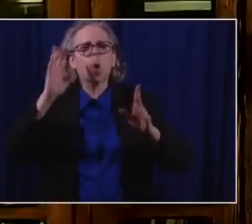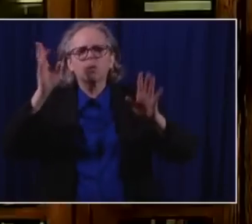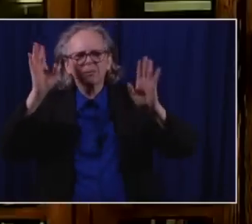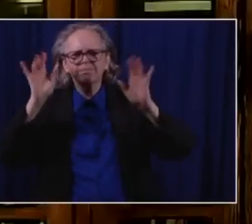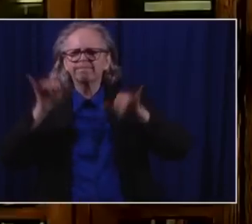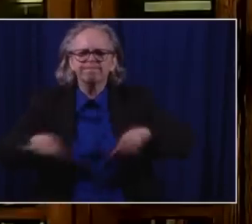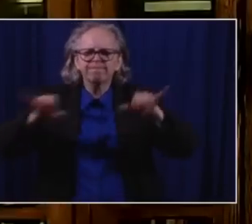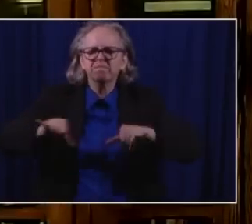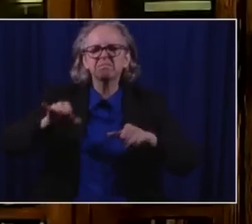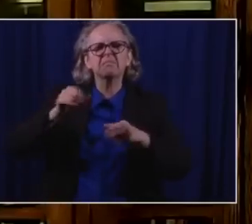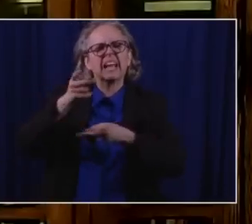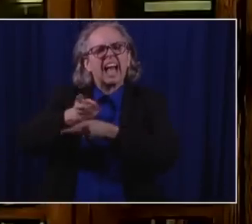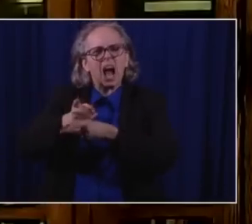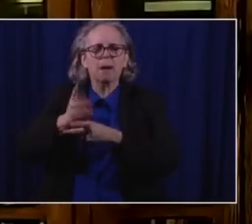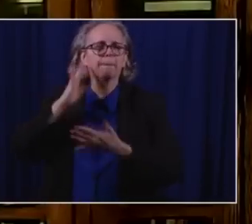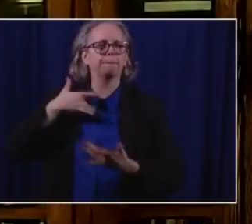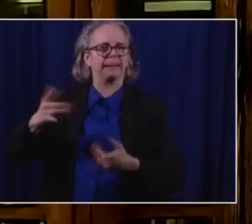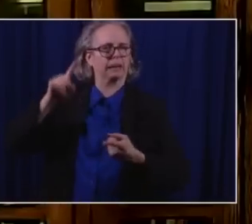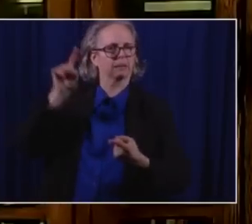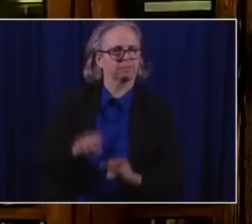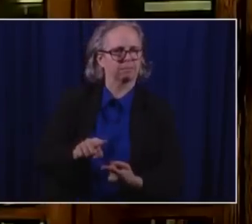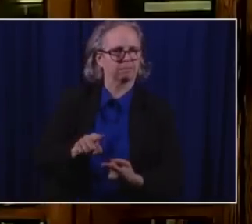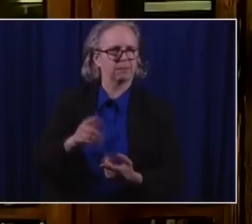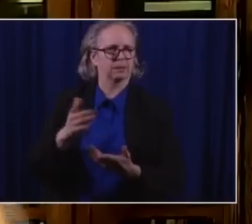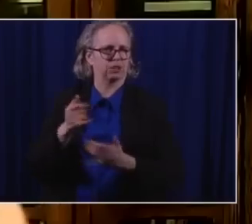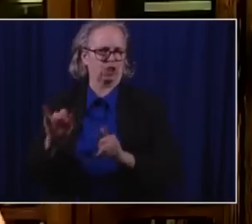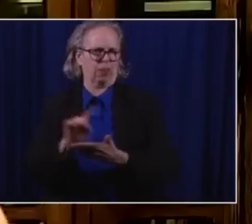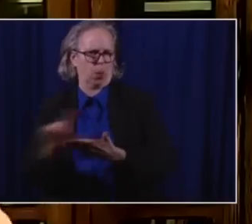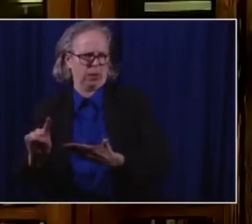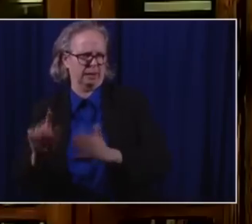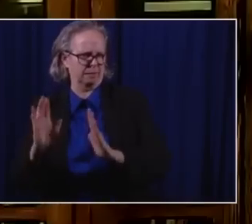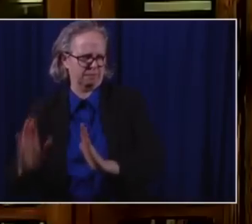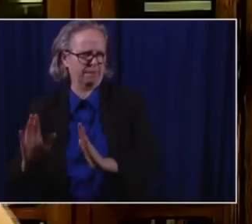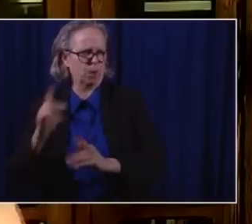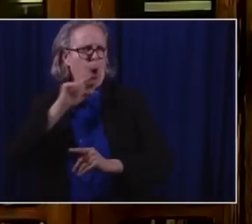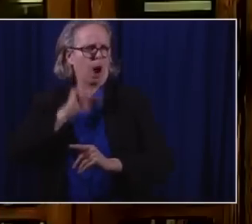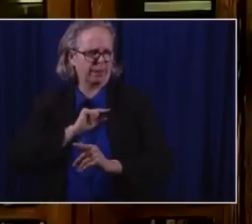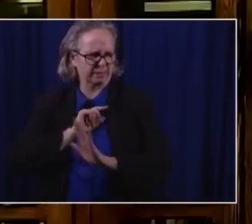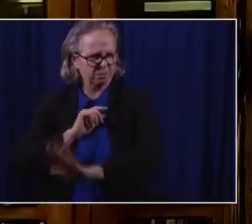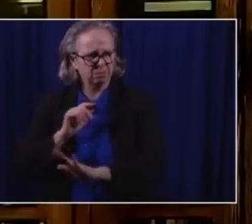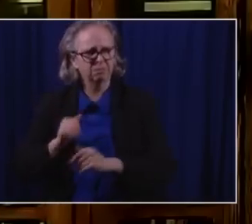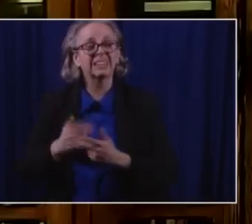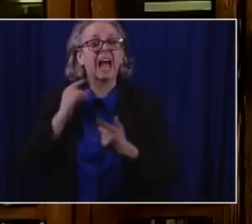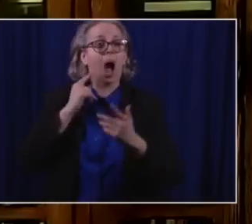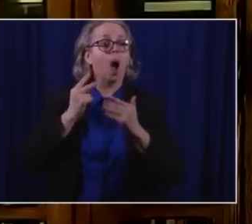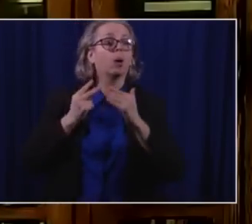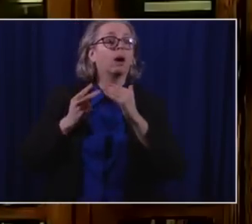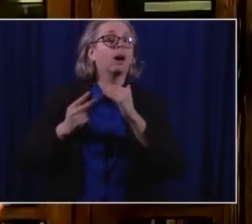make it through this week. Without because just because the man will be down a little bit for routine care. But I